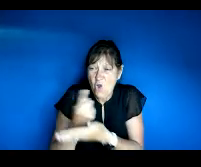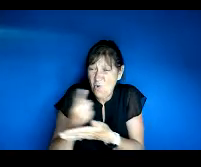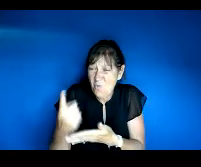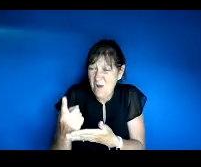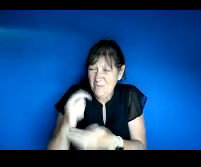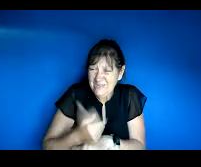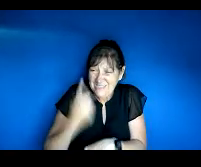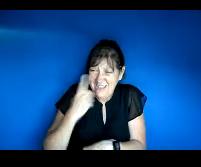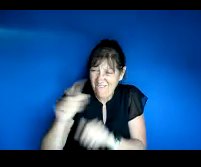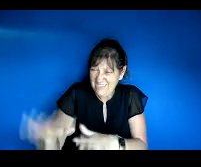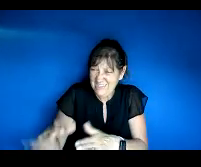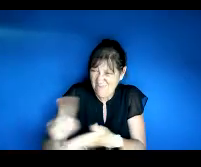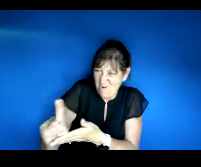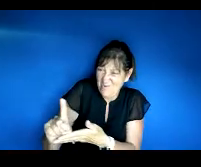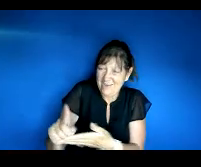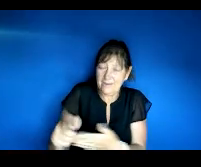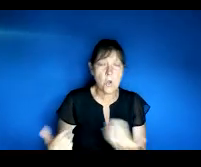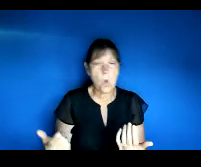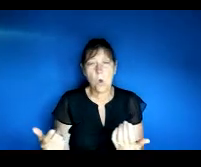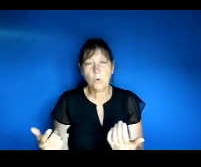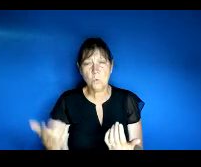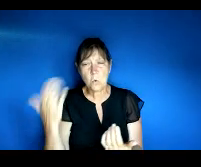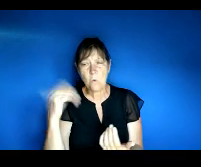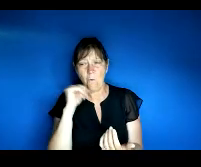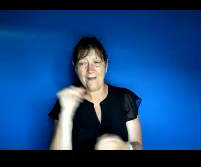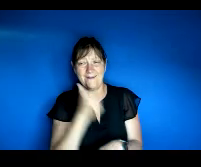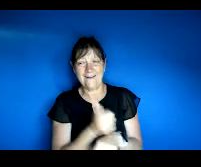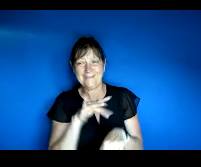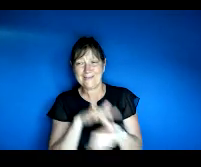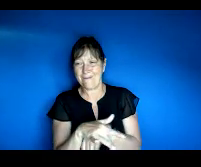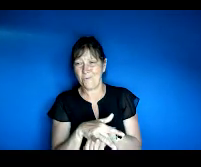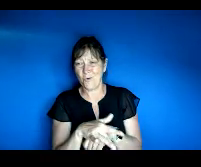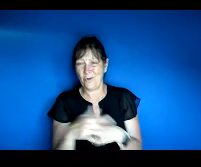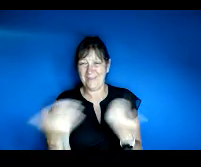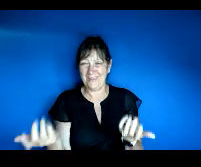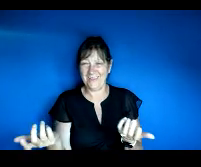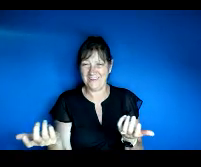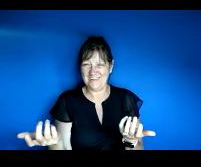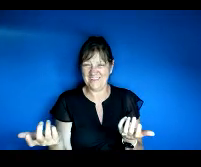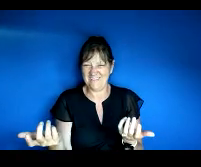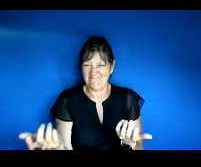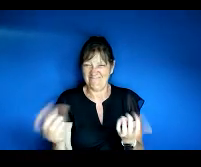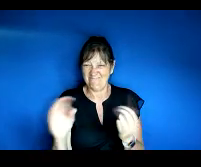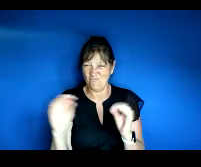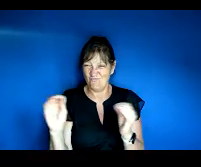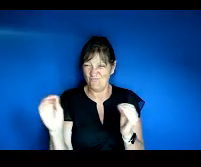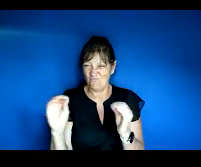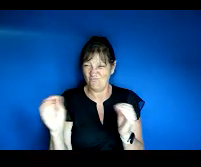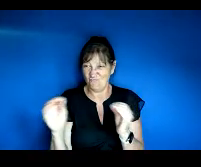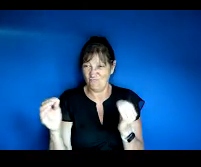And so there's just really no downside to kind of getting it set up, you know, here in the summer. And then it's just one less thing for the student